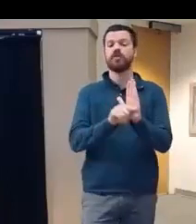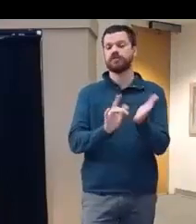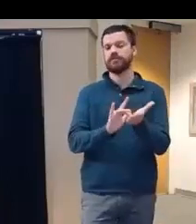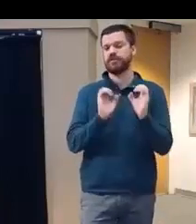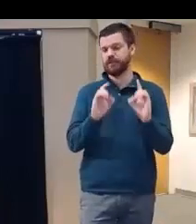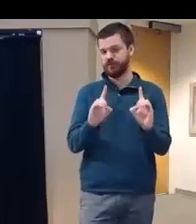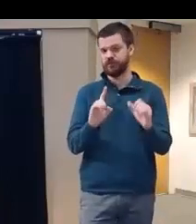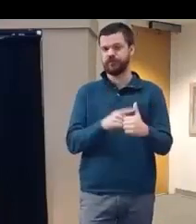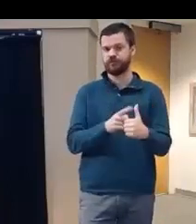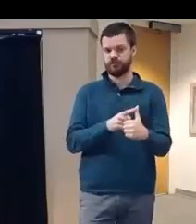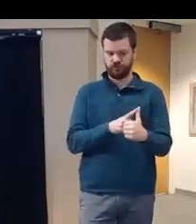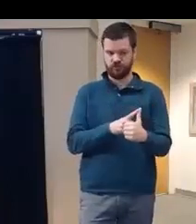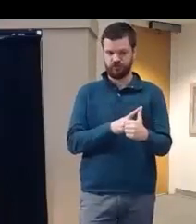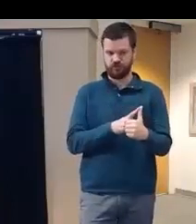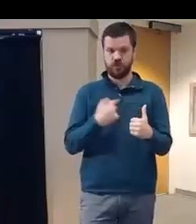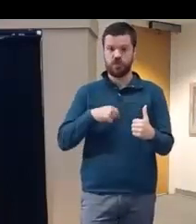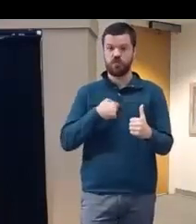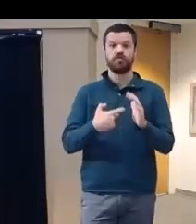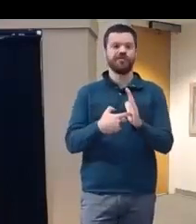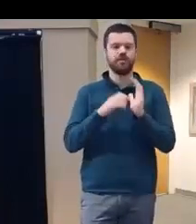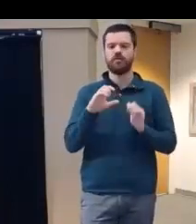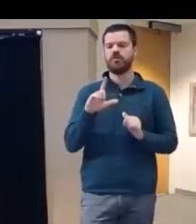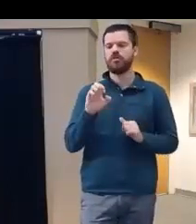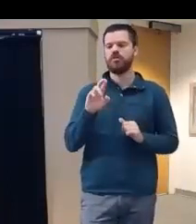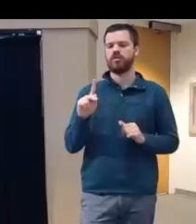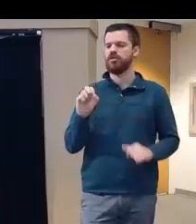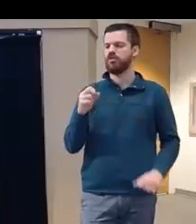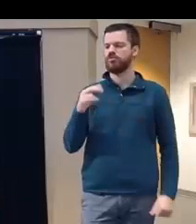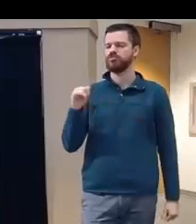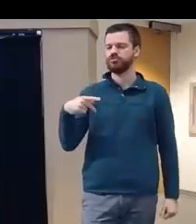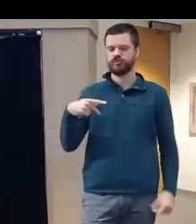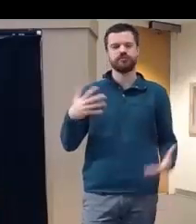education where we are a required clerkship for the medical students here in our institution